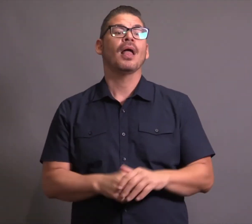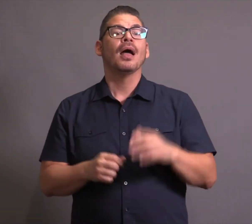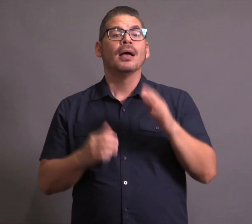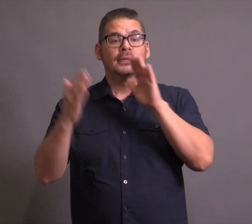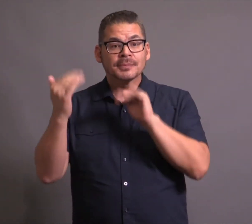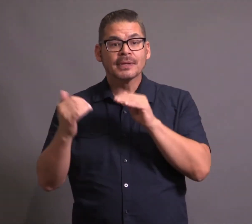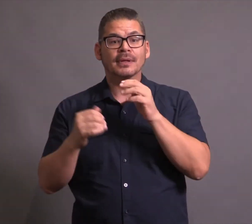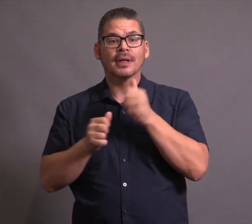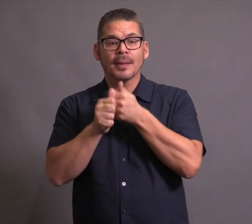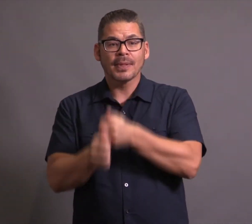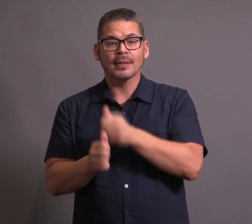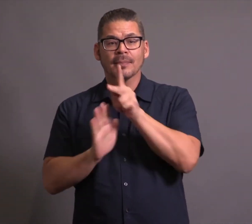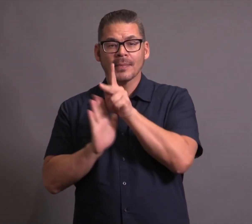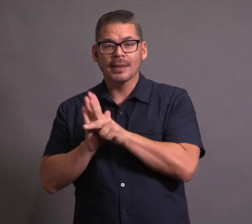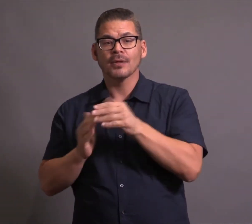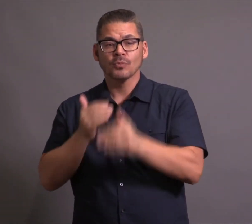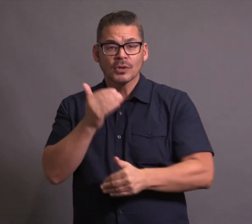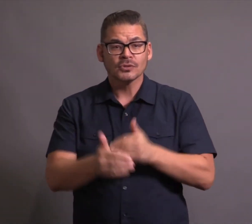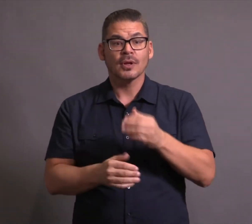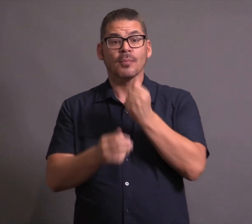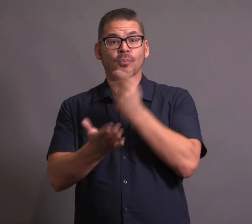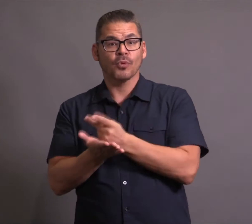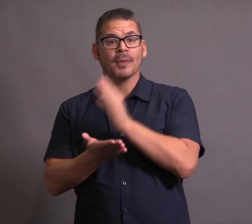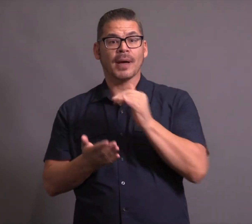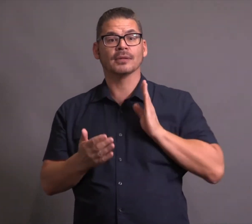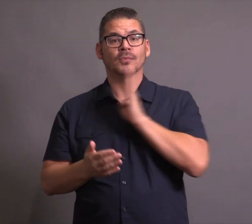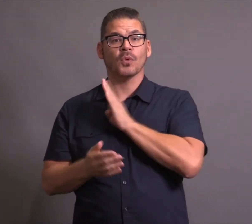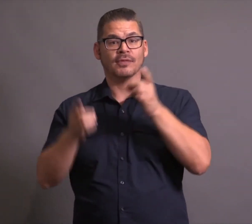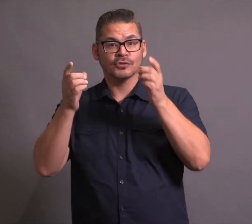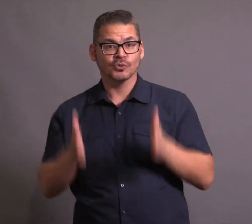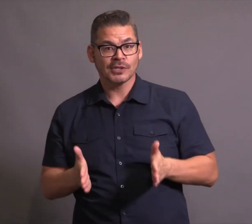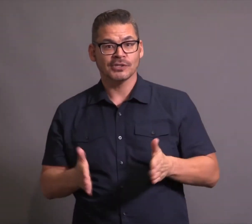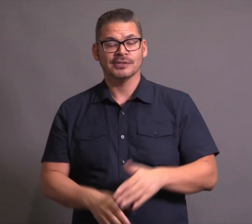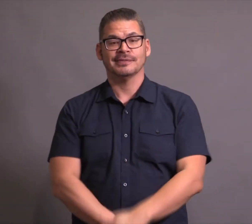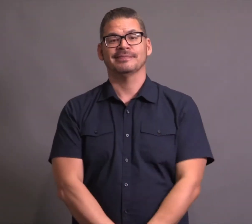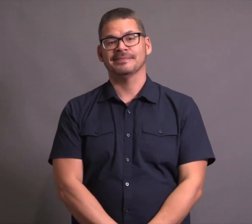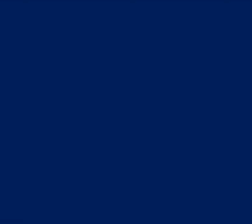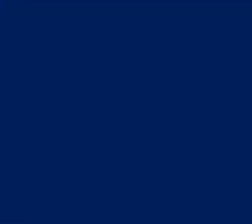the agency and is expected to comply with the policies and procedures approved by the Board of Directors.